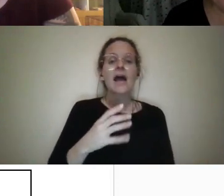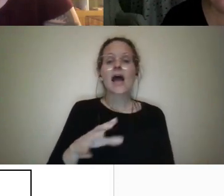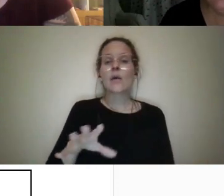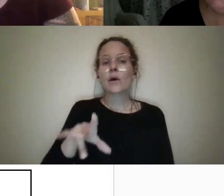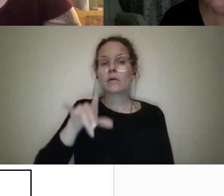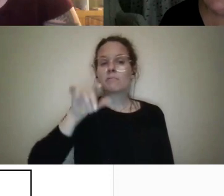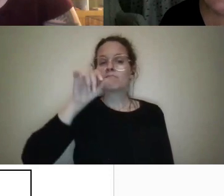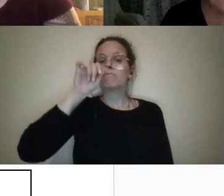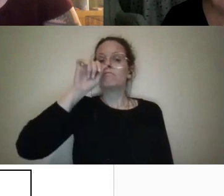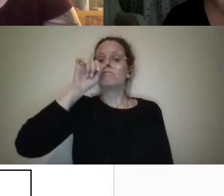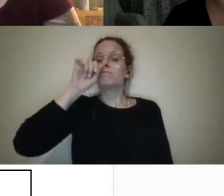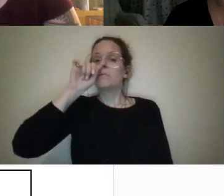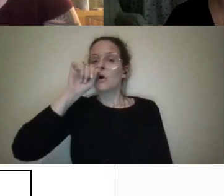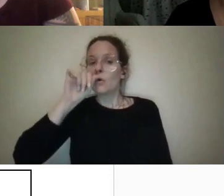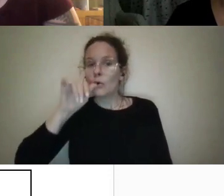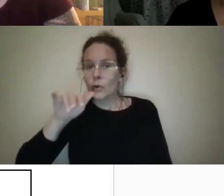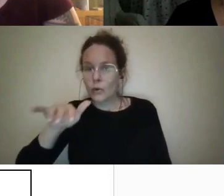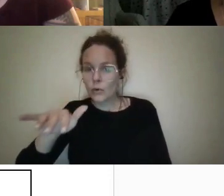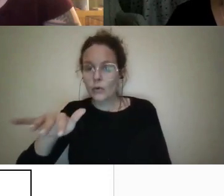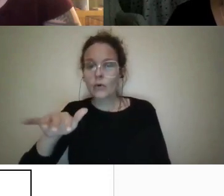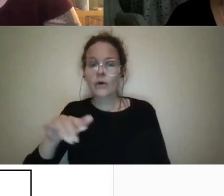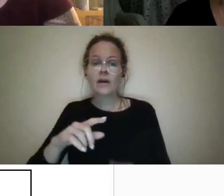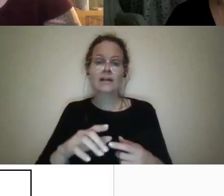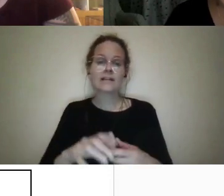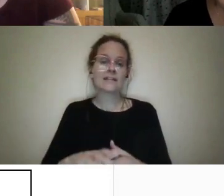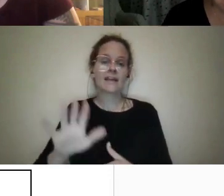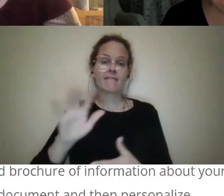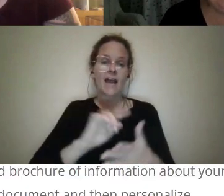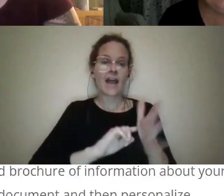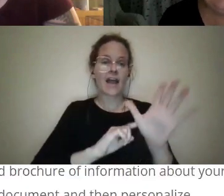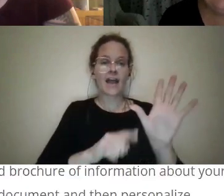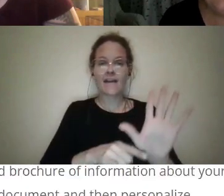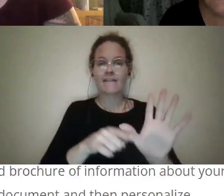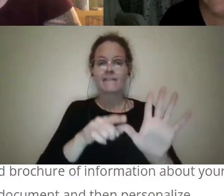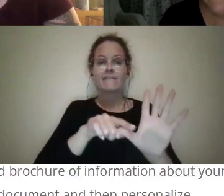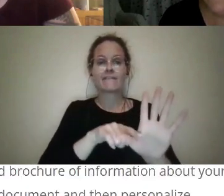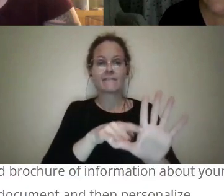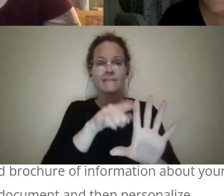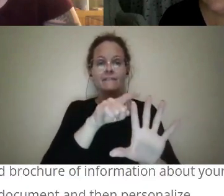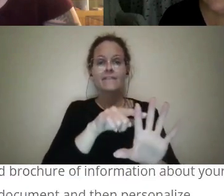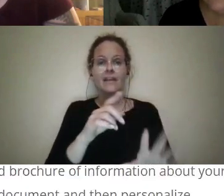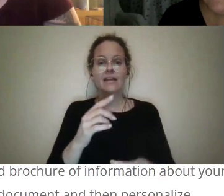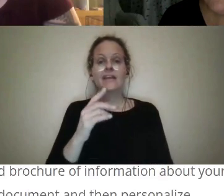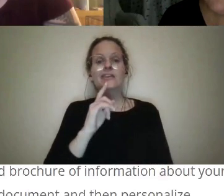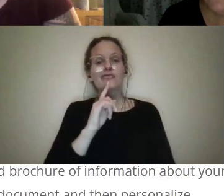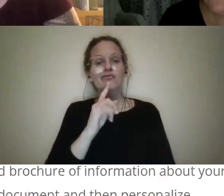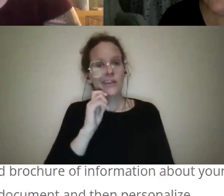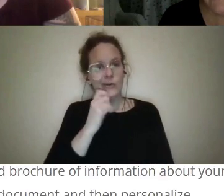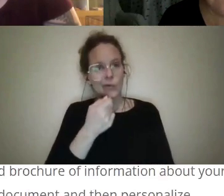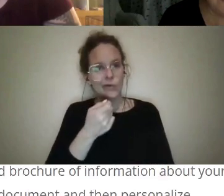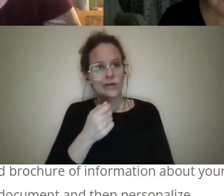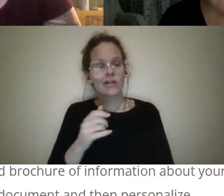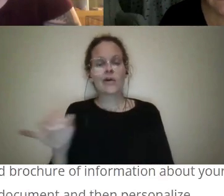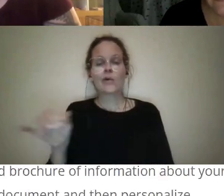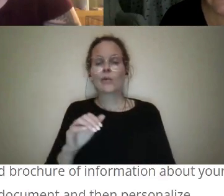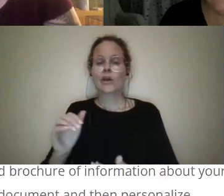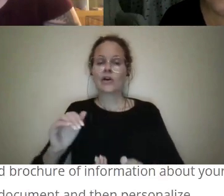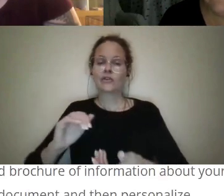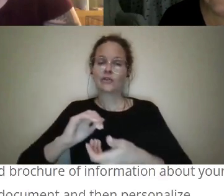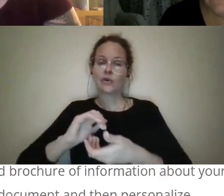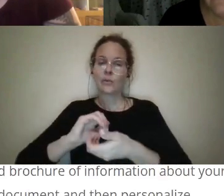five. Some of those visuals, which is really neat. We also partner with Guide By Your Side through